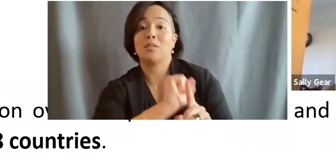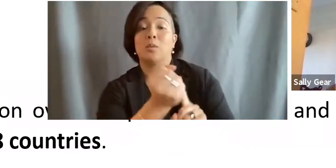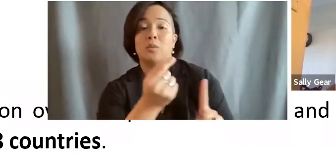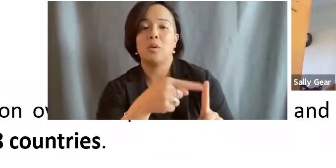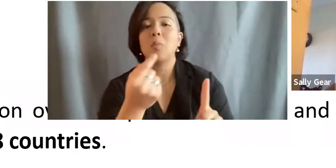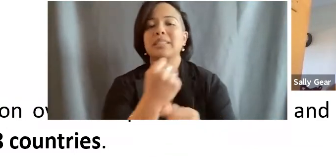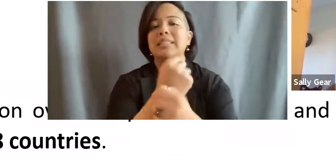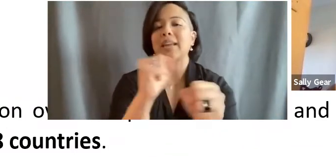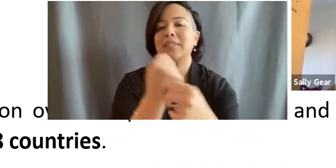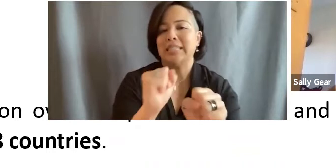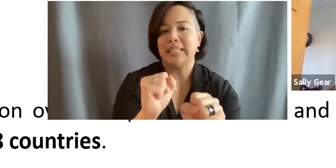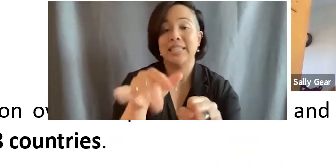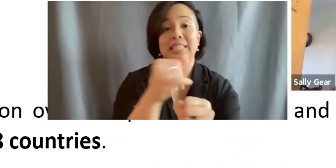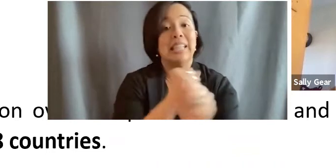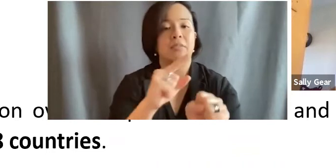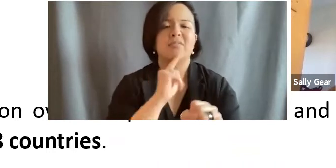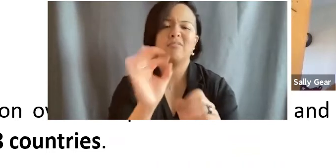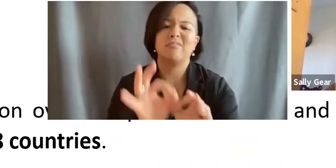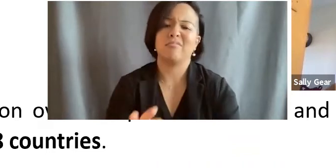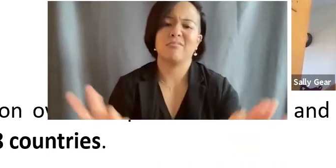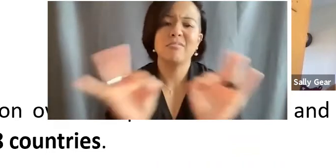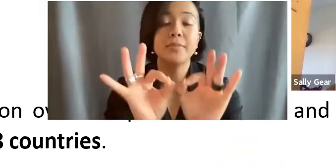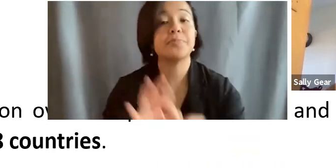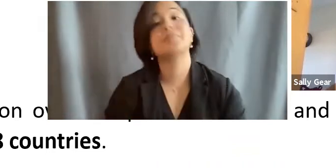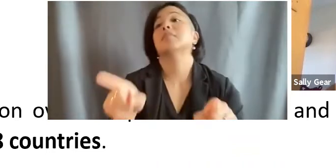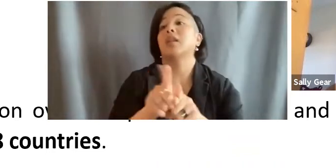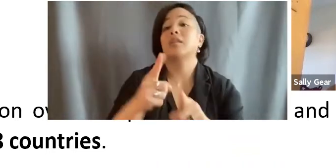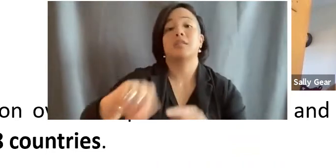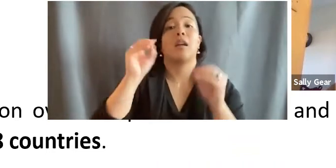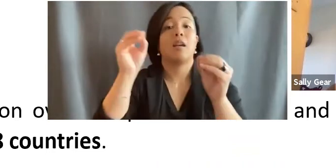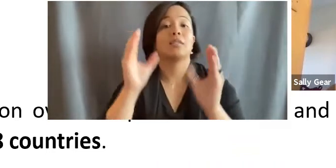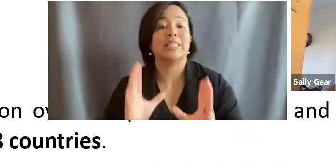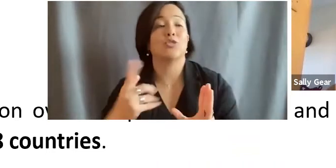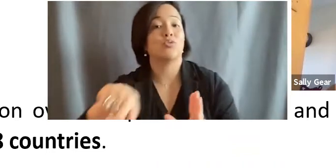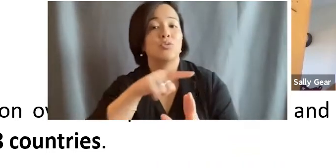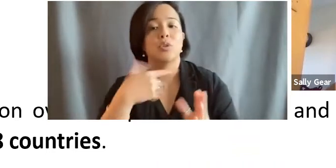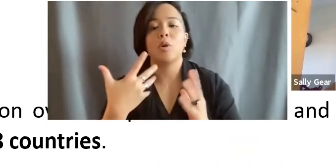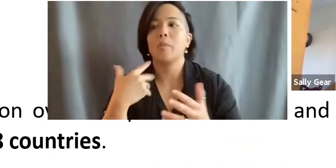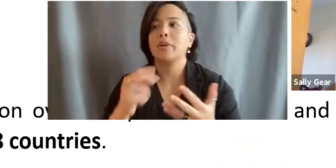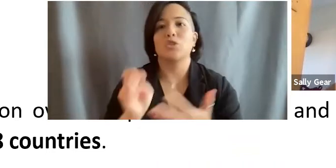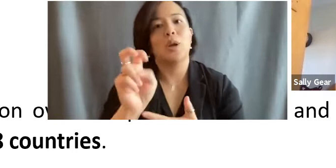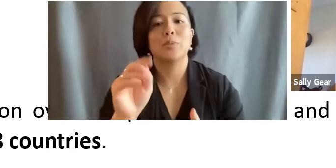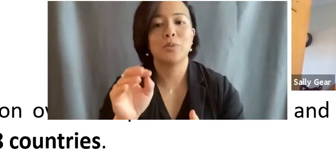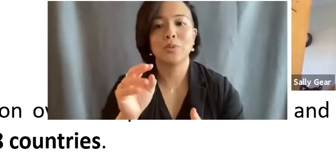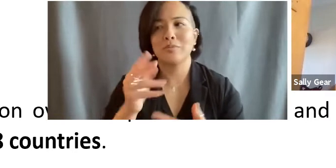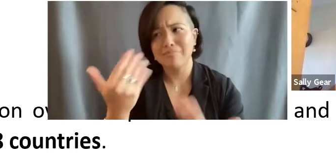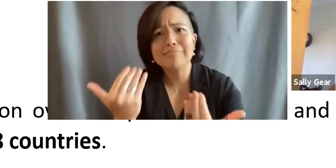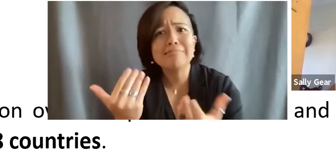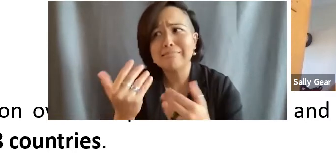And as educationalists we might have jumped to, let's keep children learning, but what we learned was that moving away from a protective environment of schooling had had